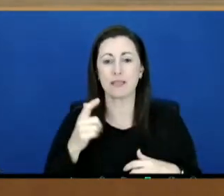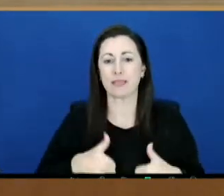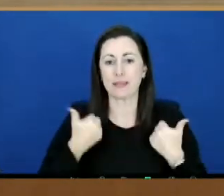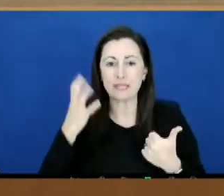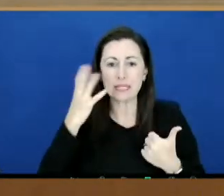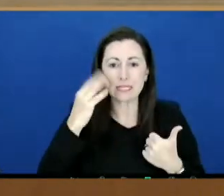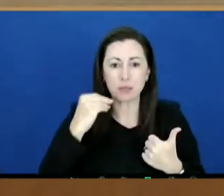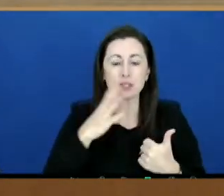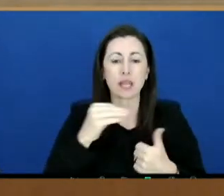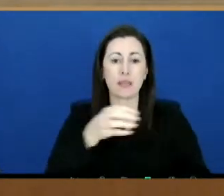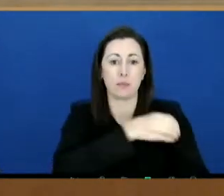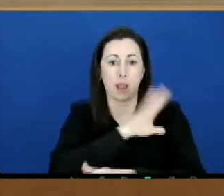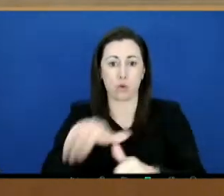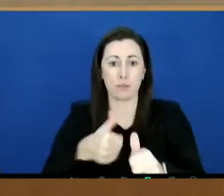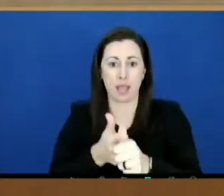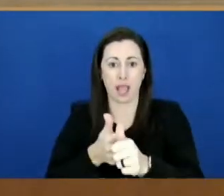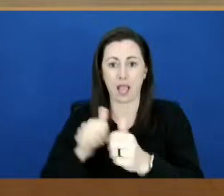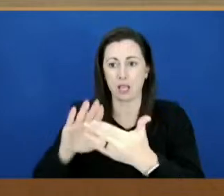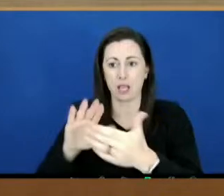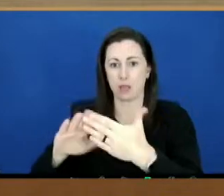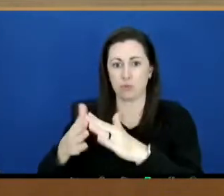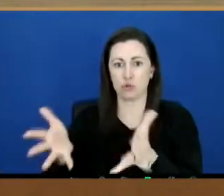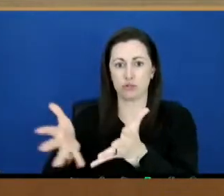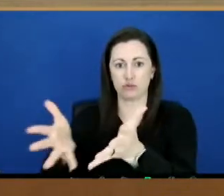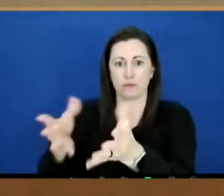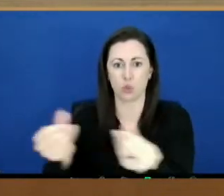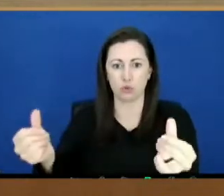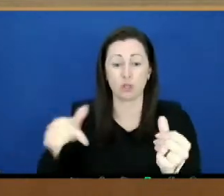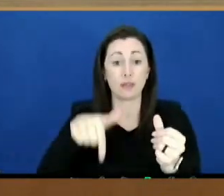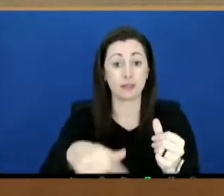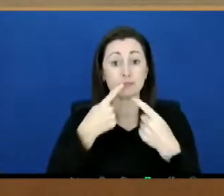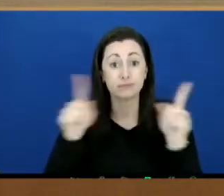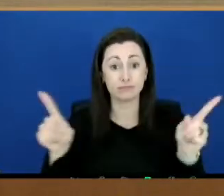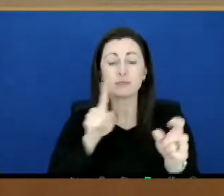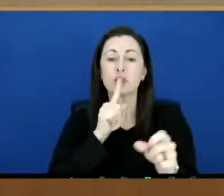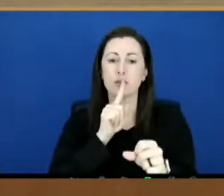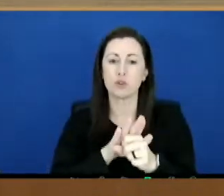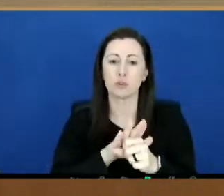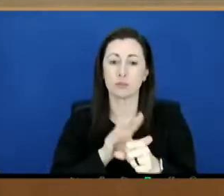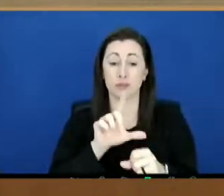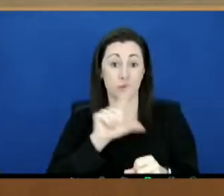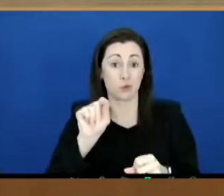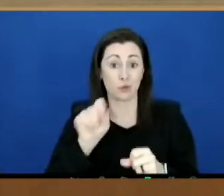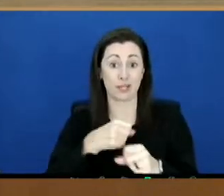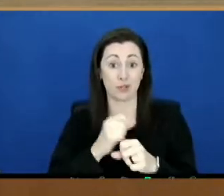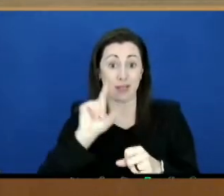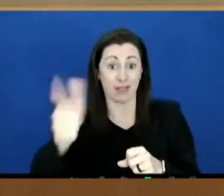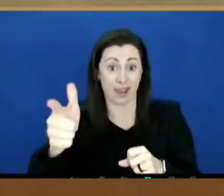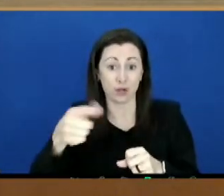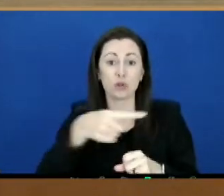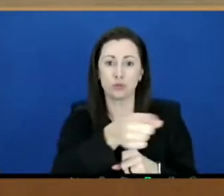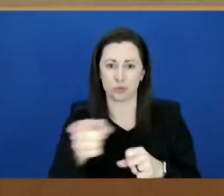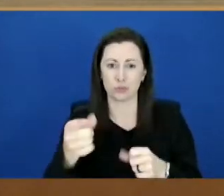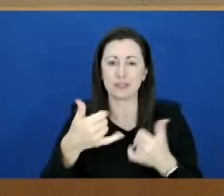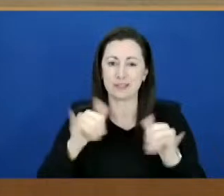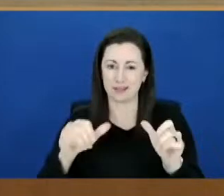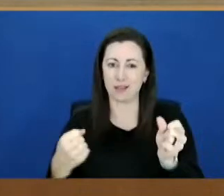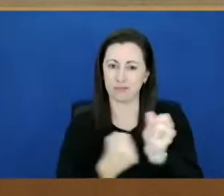IN THE VALUE OF LIVED EXPERIENCE, AND THE POWER BEHIND